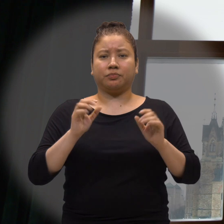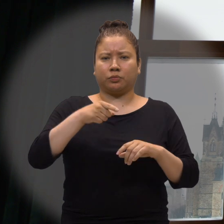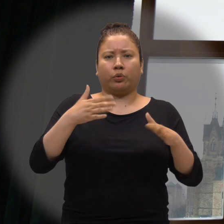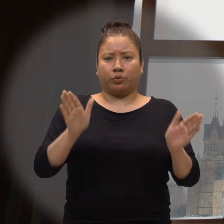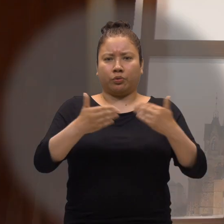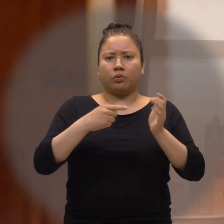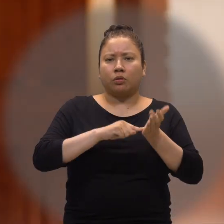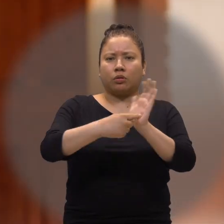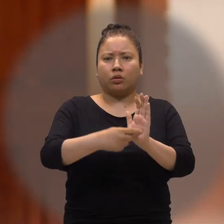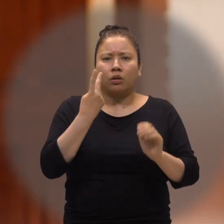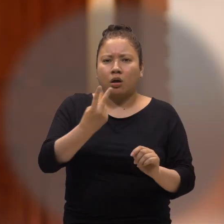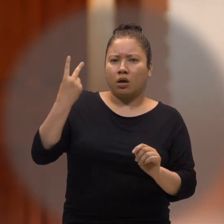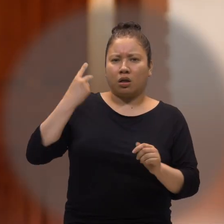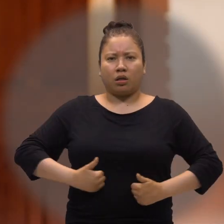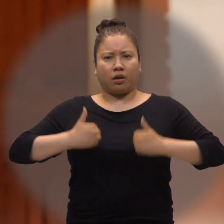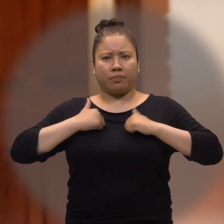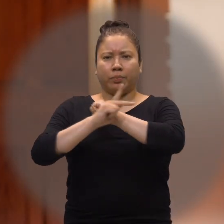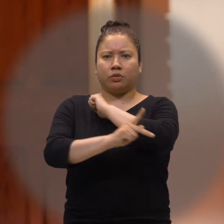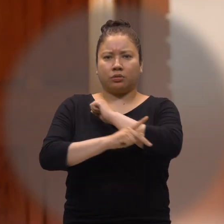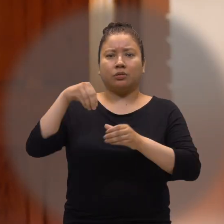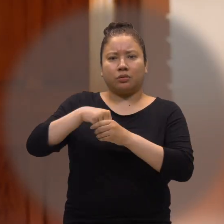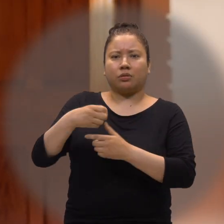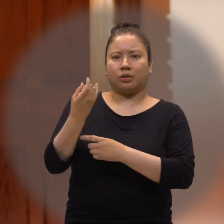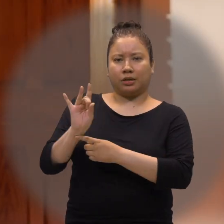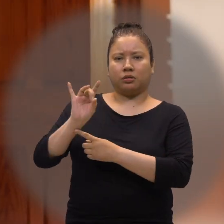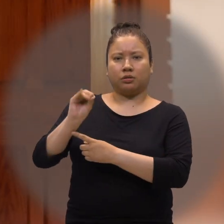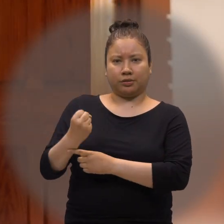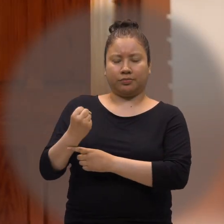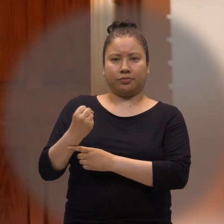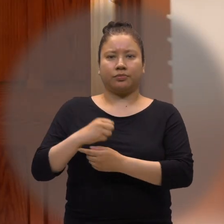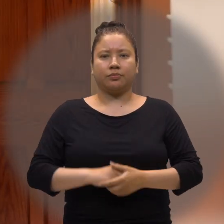these rooms offer us a glimpse of life at Parliament in the 1870s.